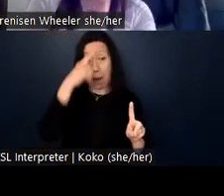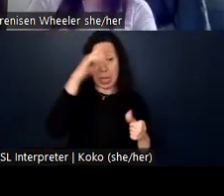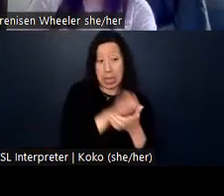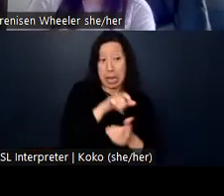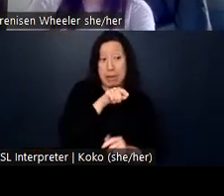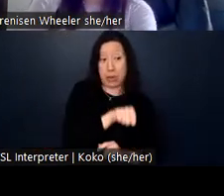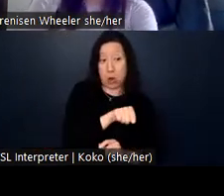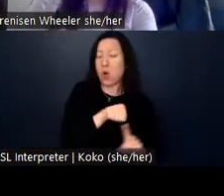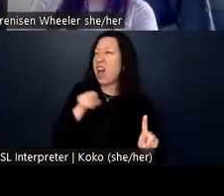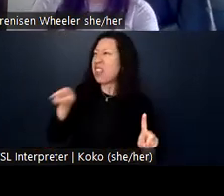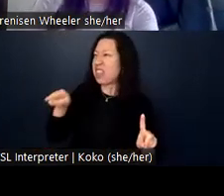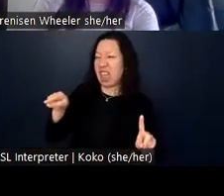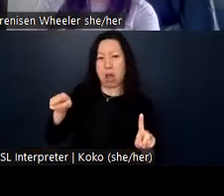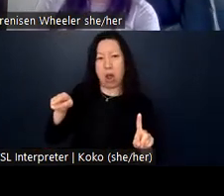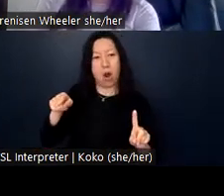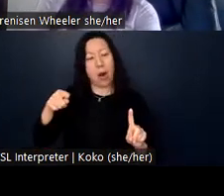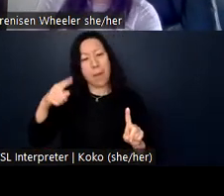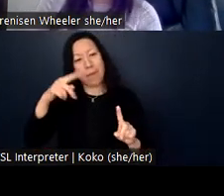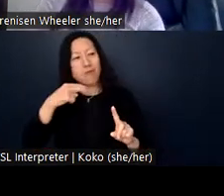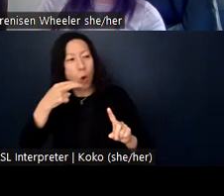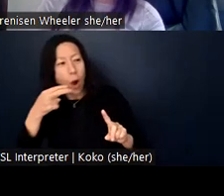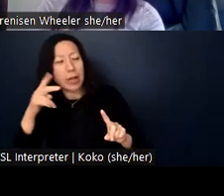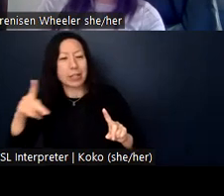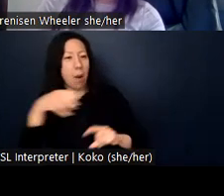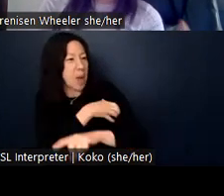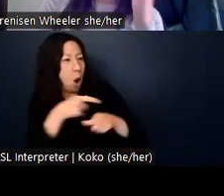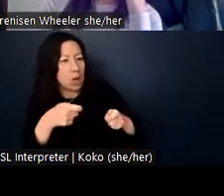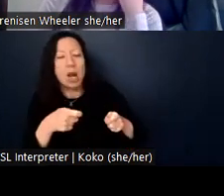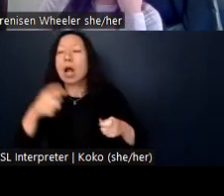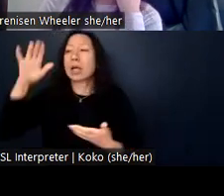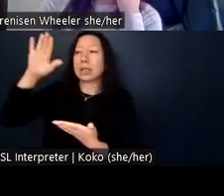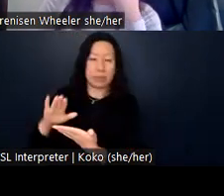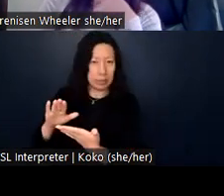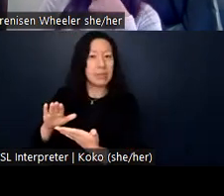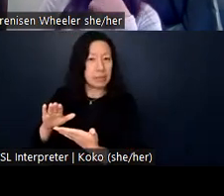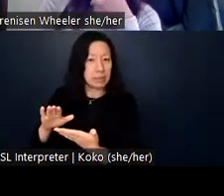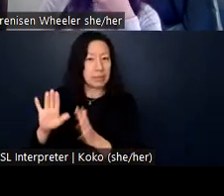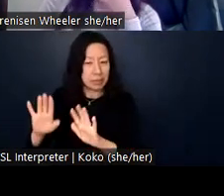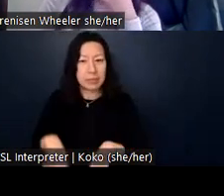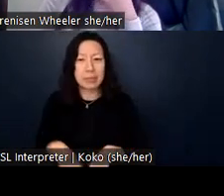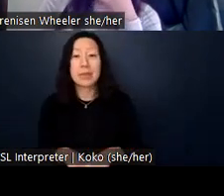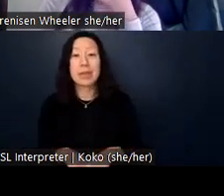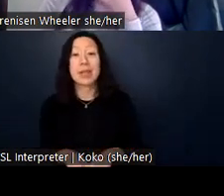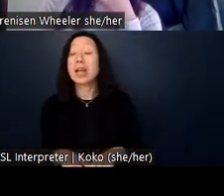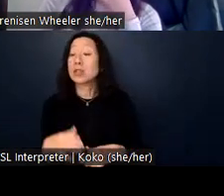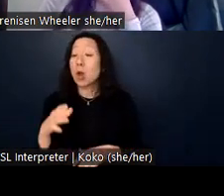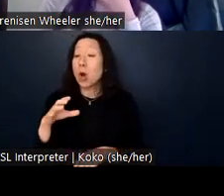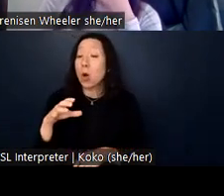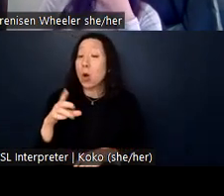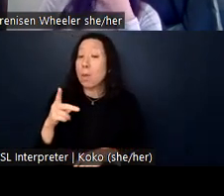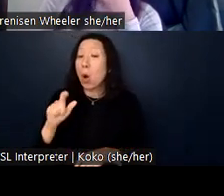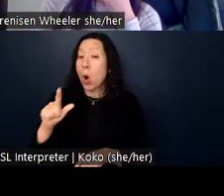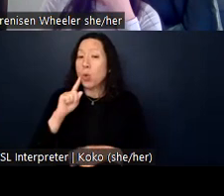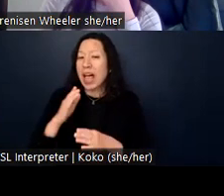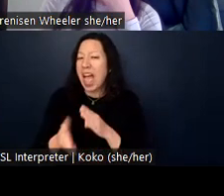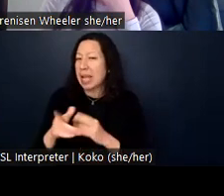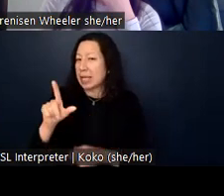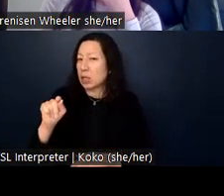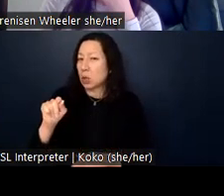be very powerful. alright. 13:20:18 So go ahead and and we'll pull in